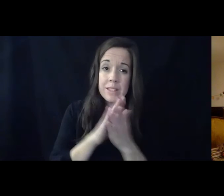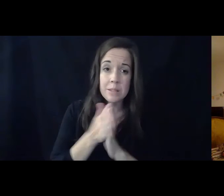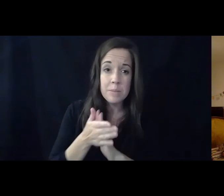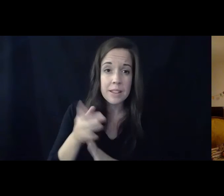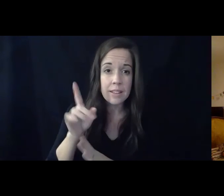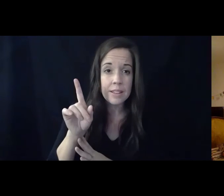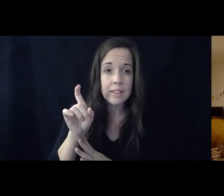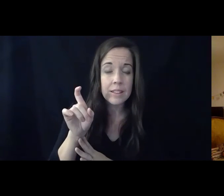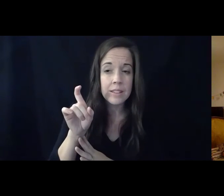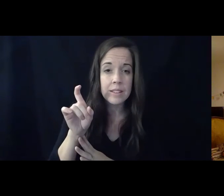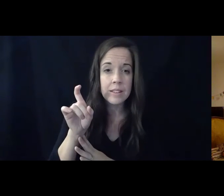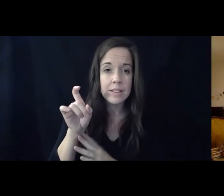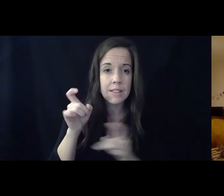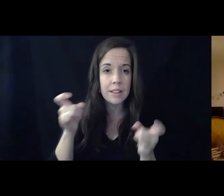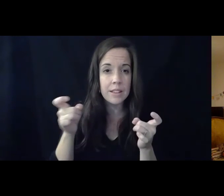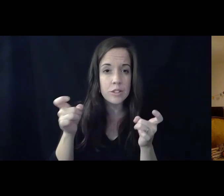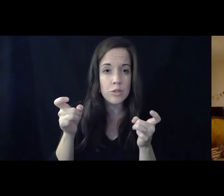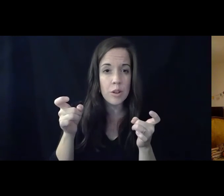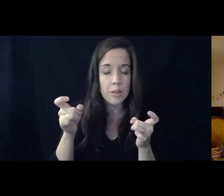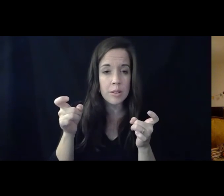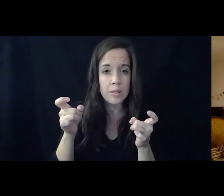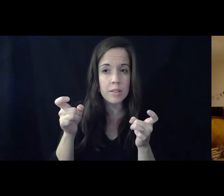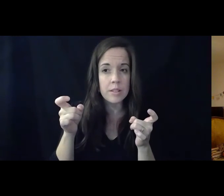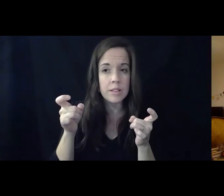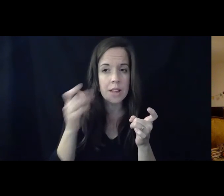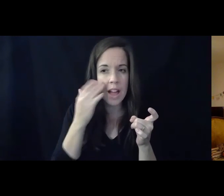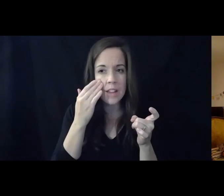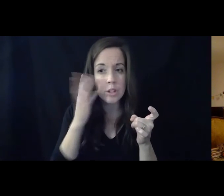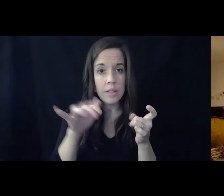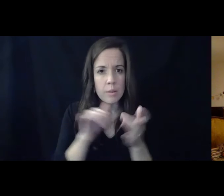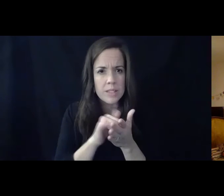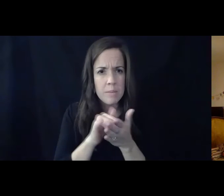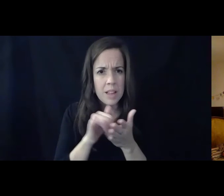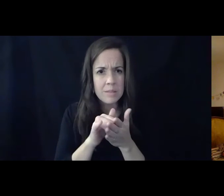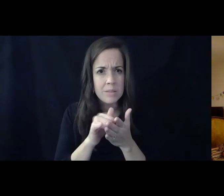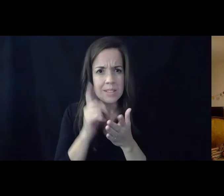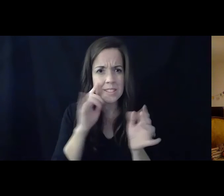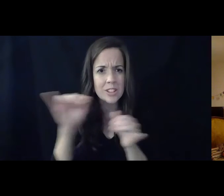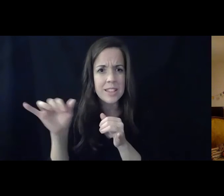in control. And I knew this was impossible, just as I knew, even then, that